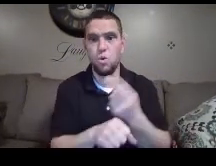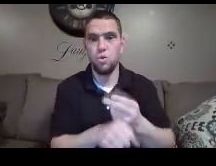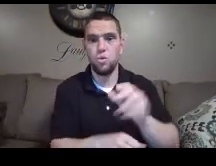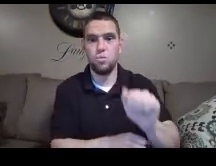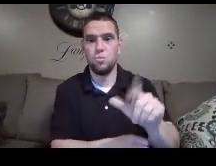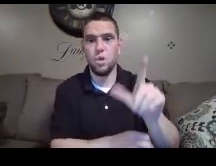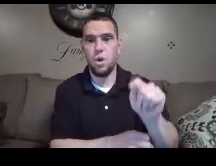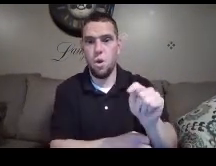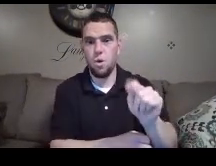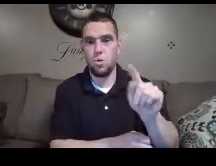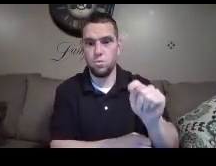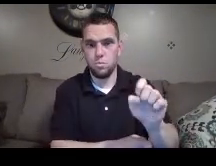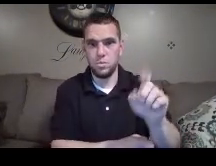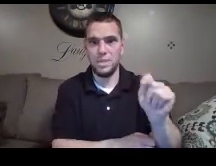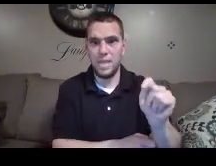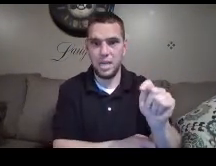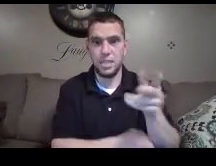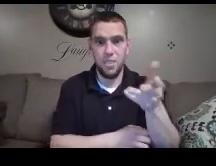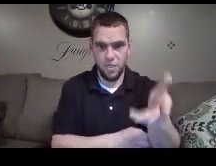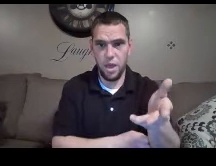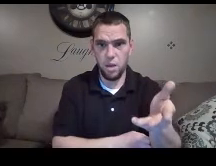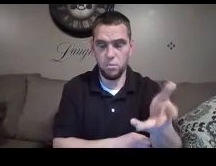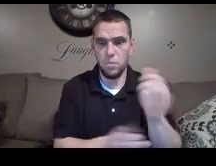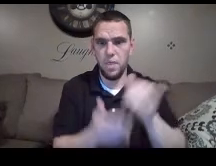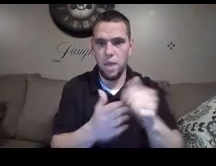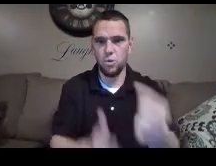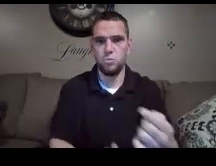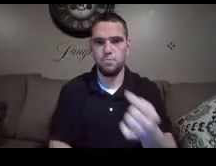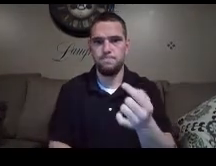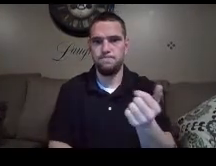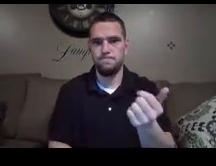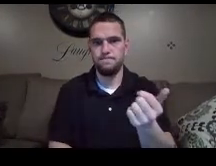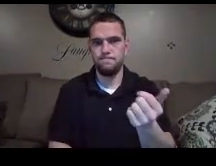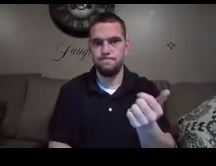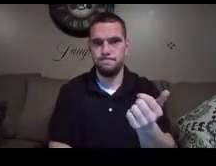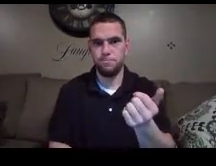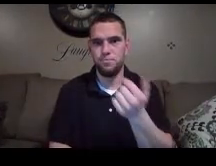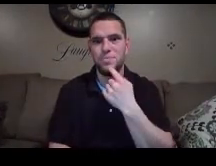that, you know, tells us that's why this image was included in there.